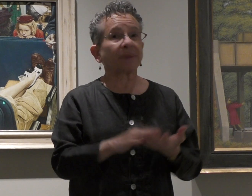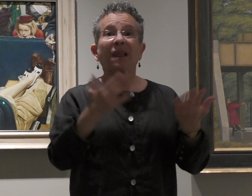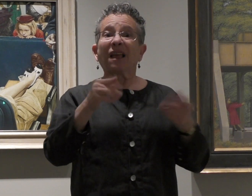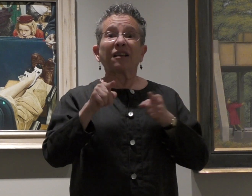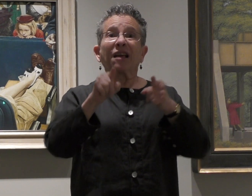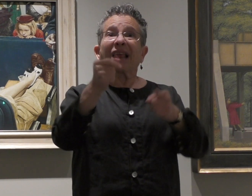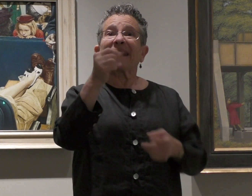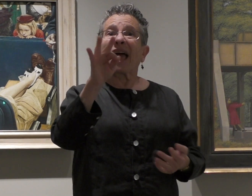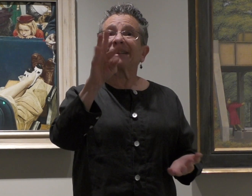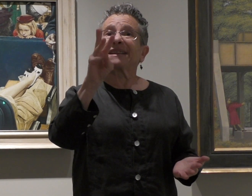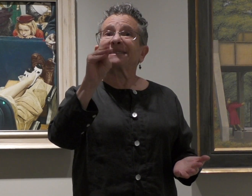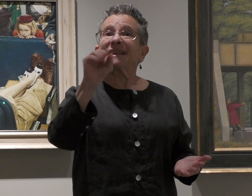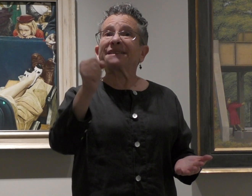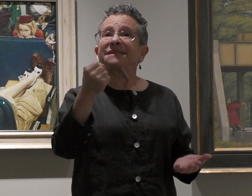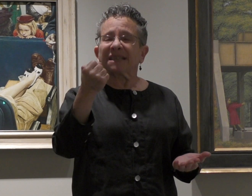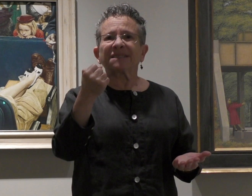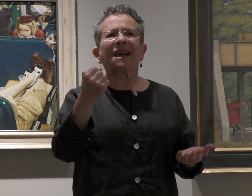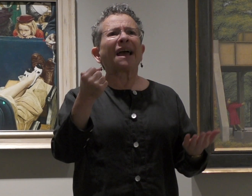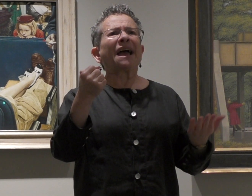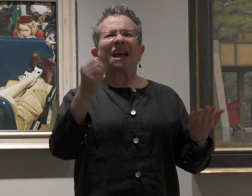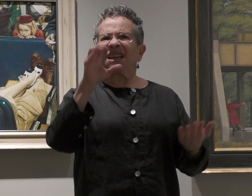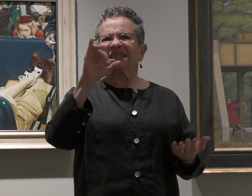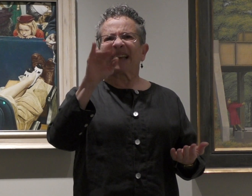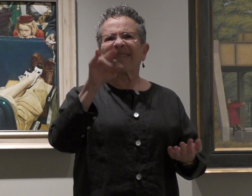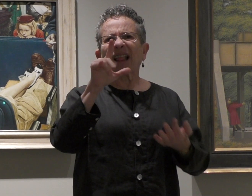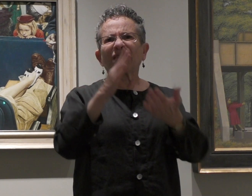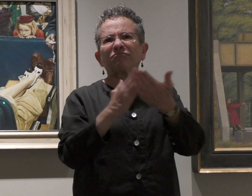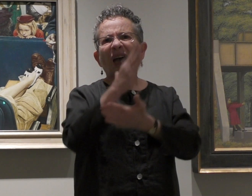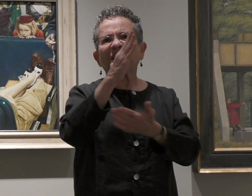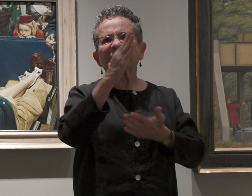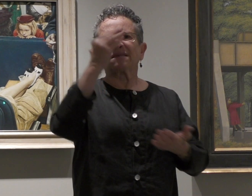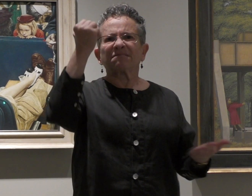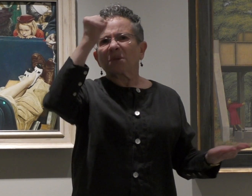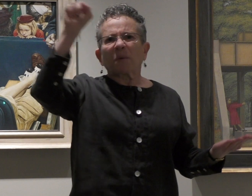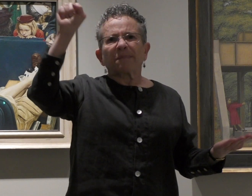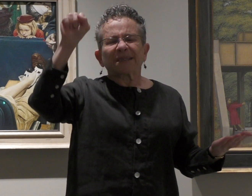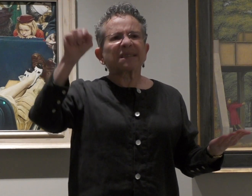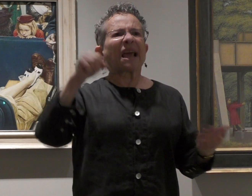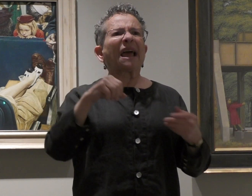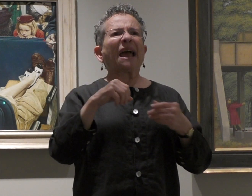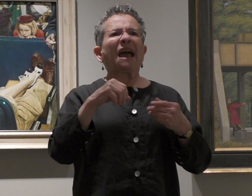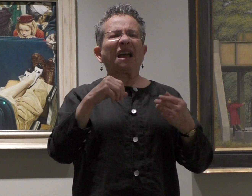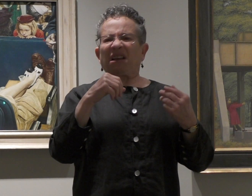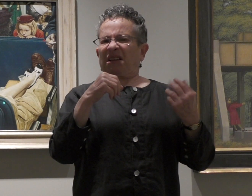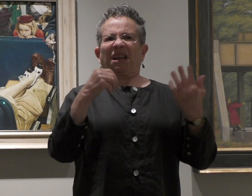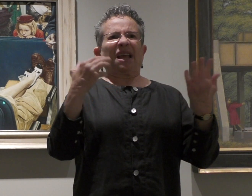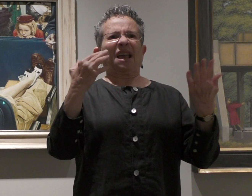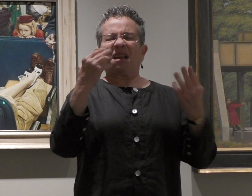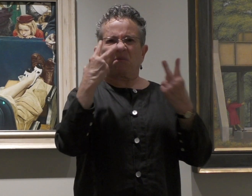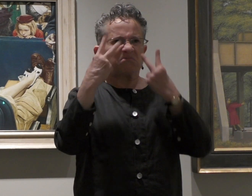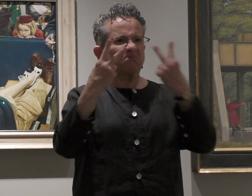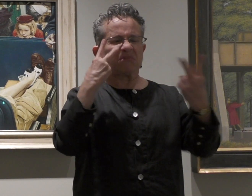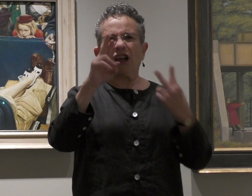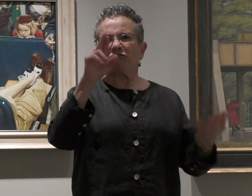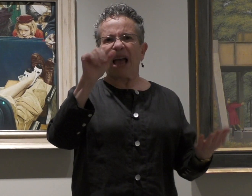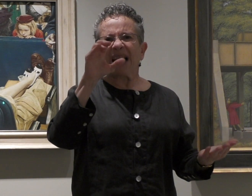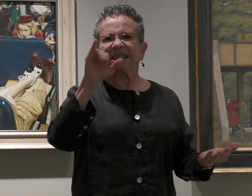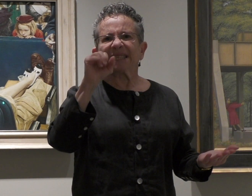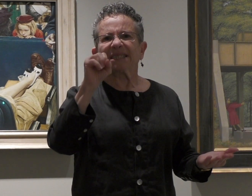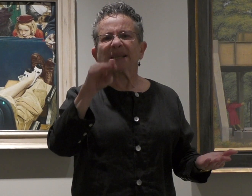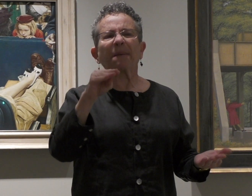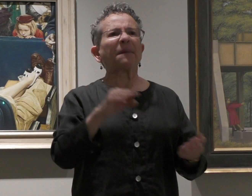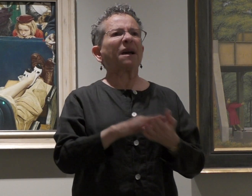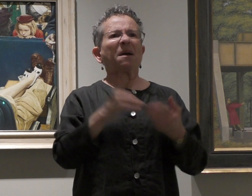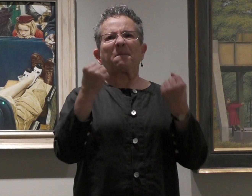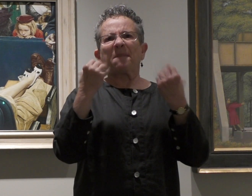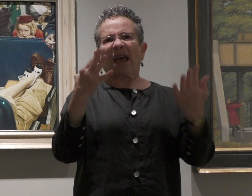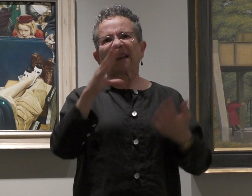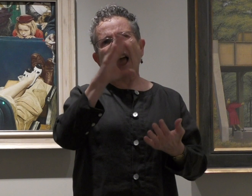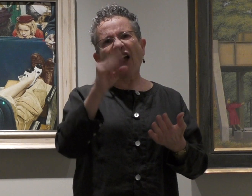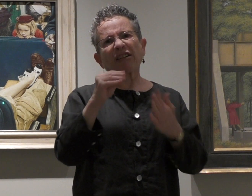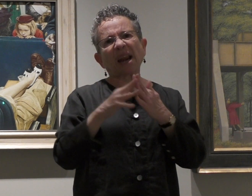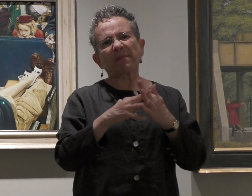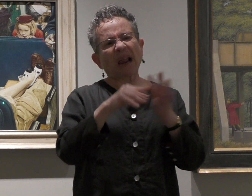During the Civil Rights movement of the 1960s, we saw overt incidences of racism and the murders of many African Americans.